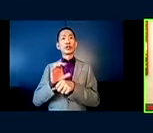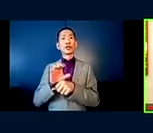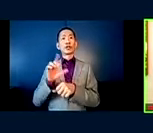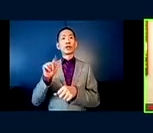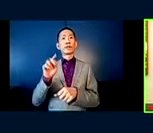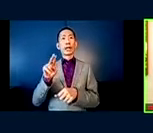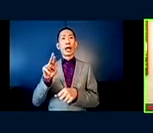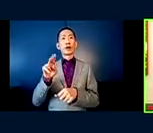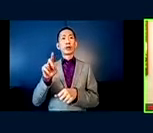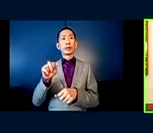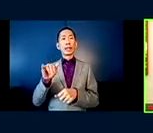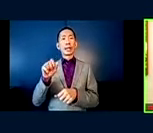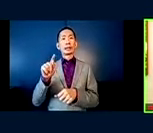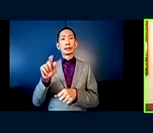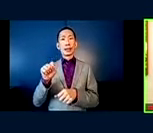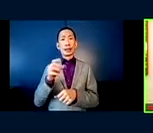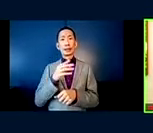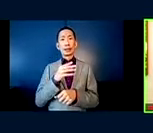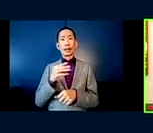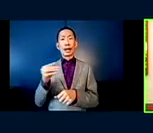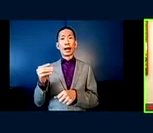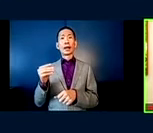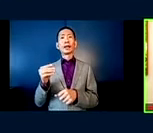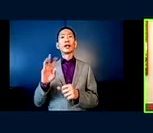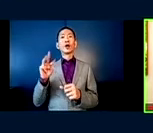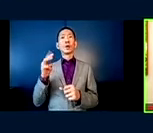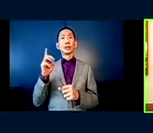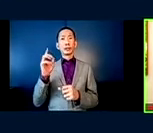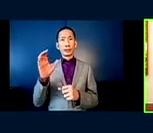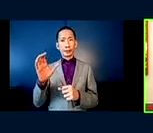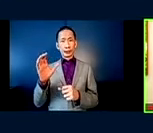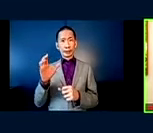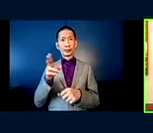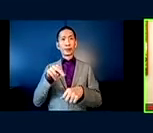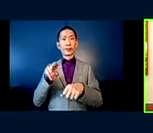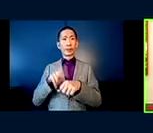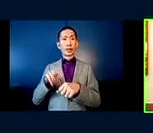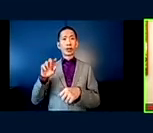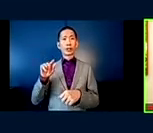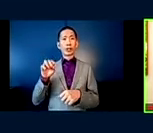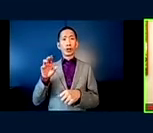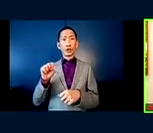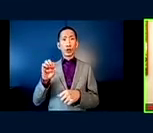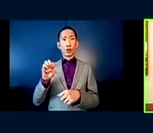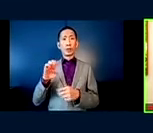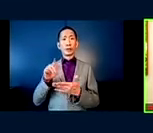MUSEUM IN CINCINNATI, IN HARLEM CHURCH OF LATTER DAY SAINTS, AND WASHINGTON, D.C. NATIONAL GENOME